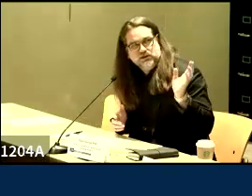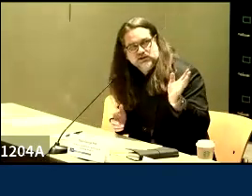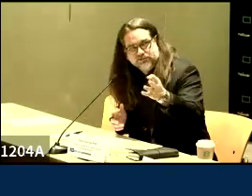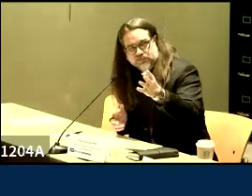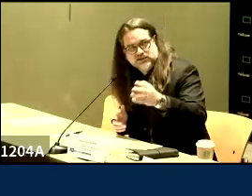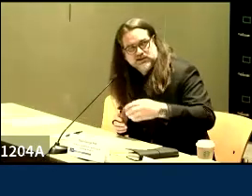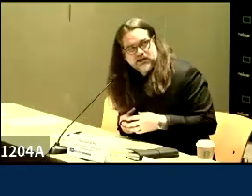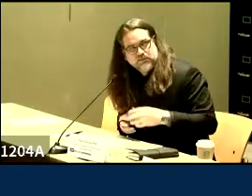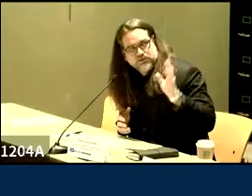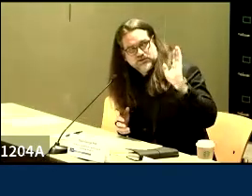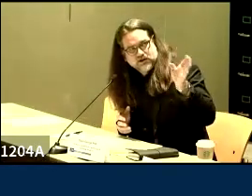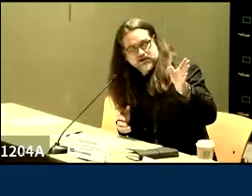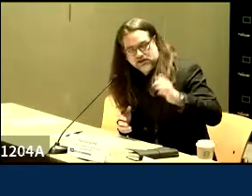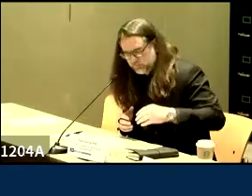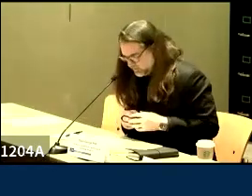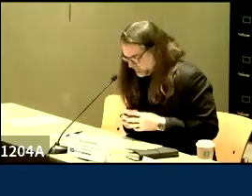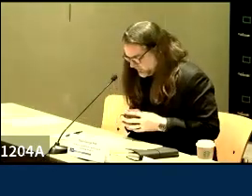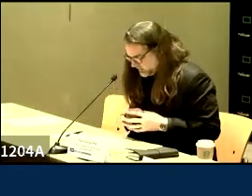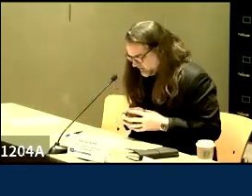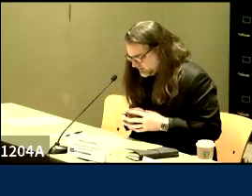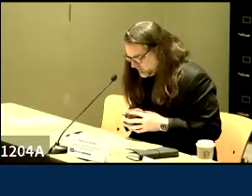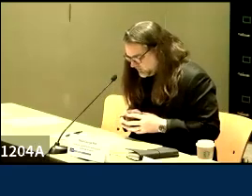You can see from this slide, we were started in November of 2022.